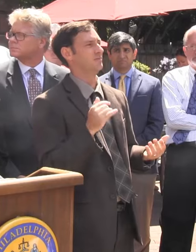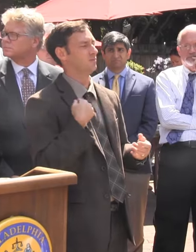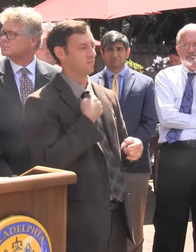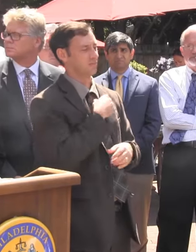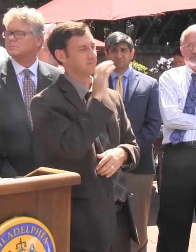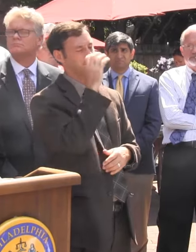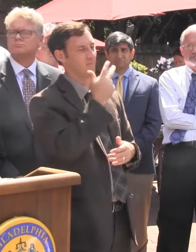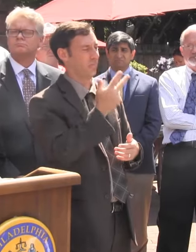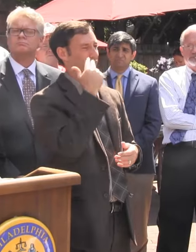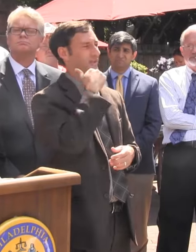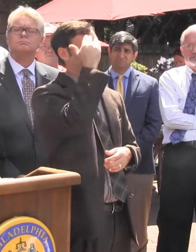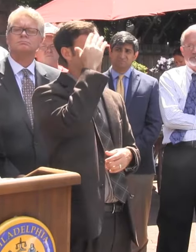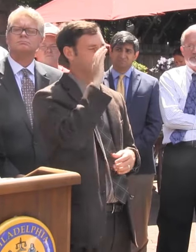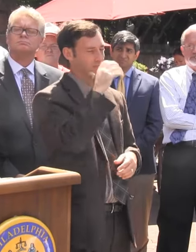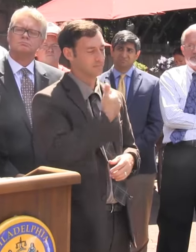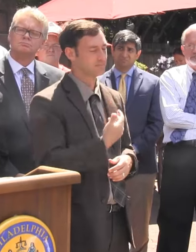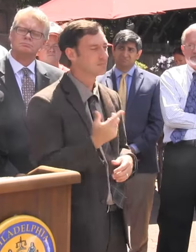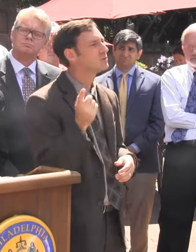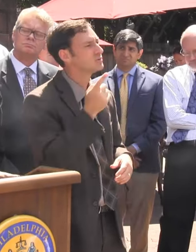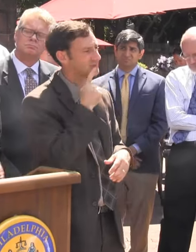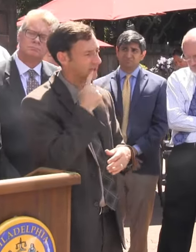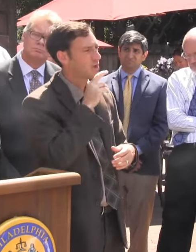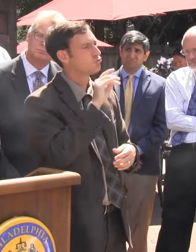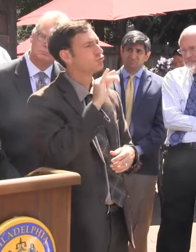*Reporter* You said Reading Terminal Market has decided